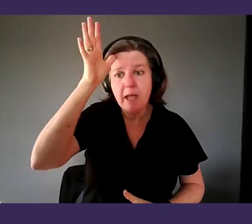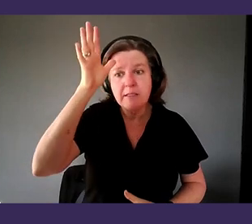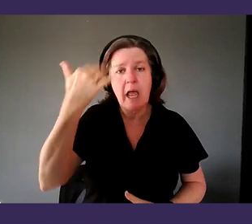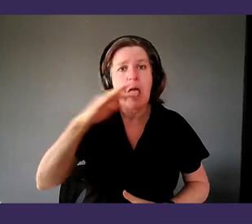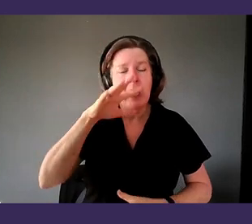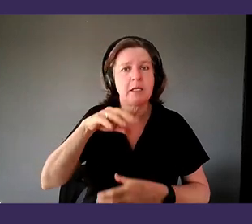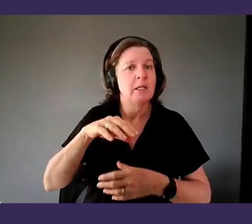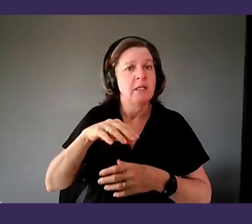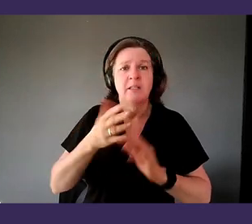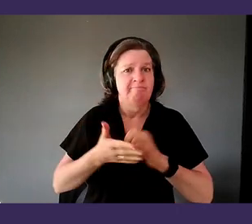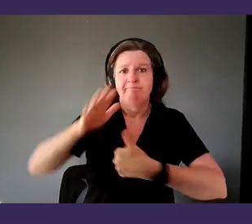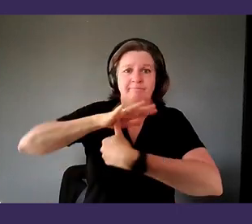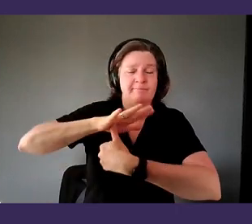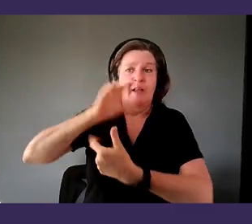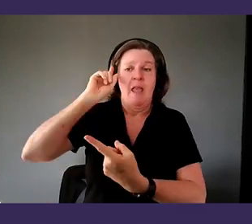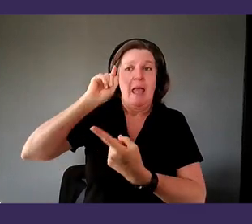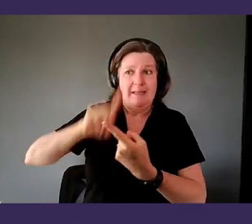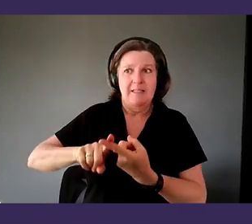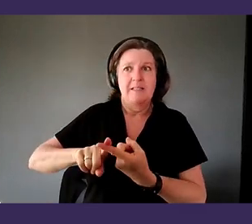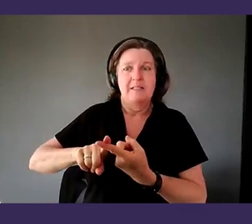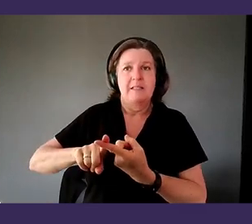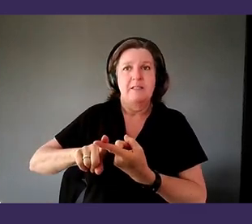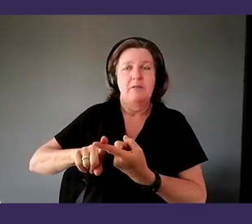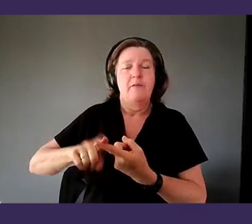until not choosing the other two options